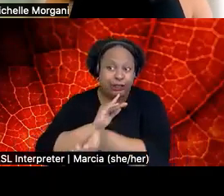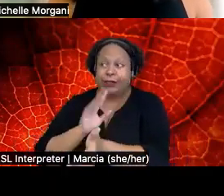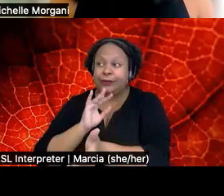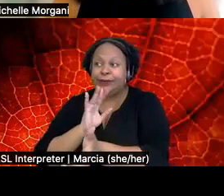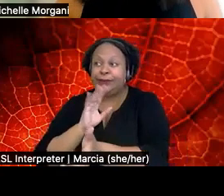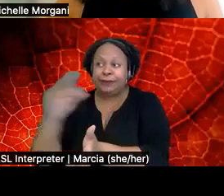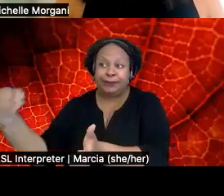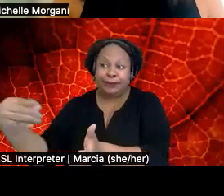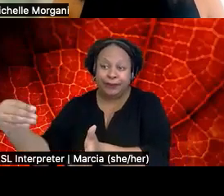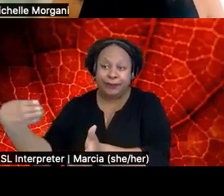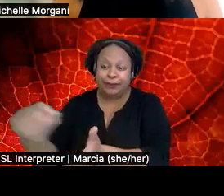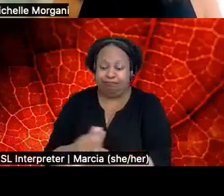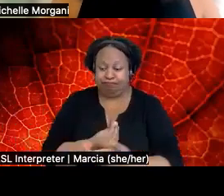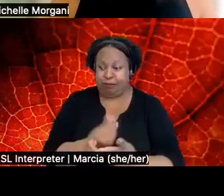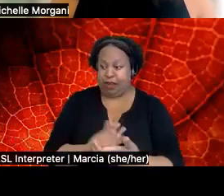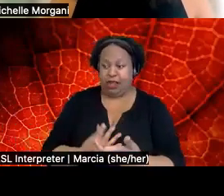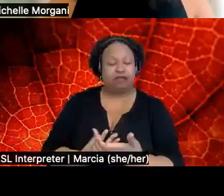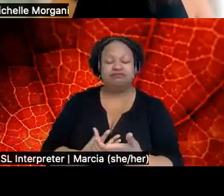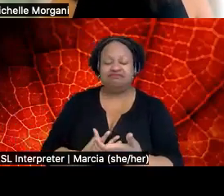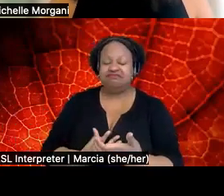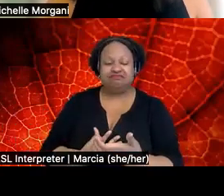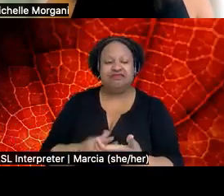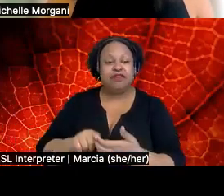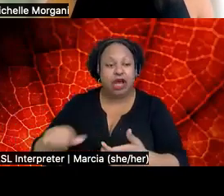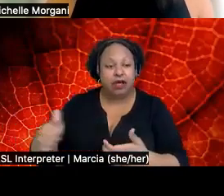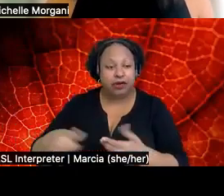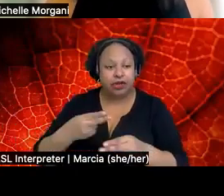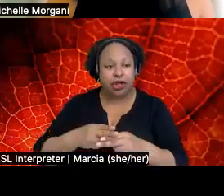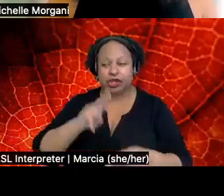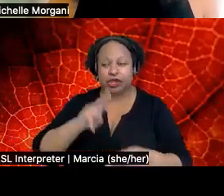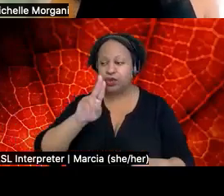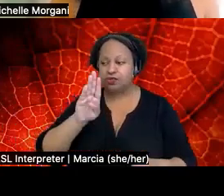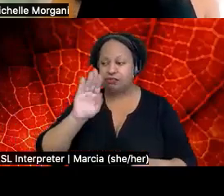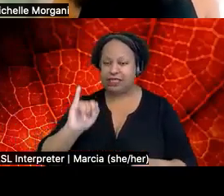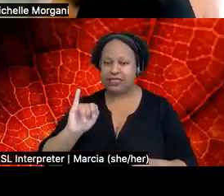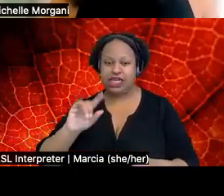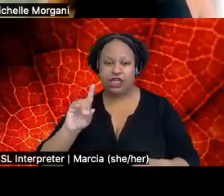the top corner which is called the UbiDuo which looks like two small little laptops,